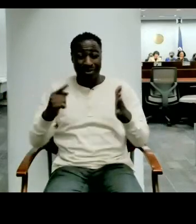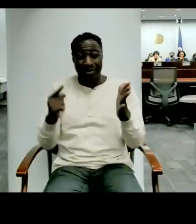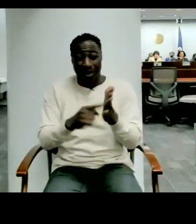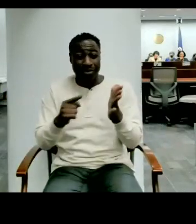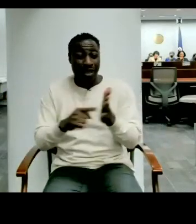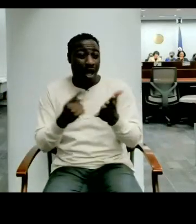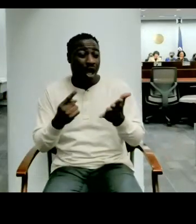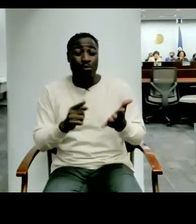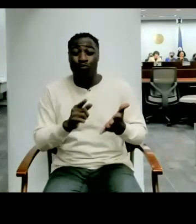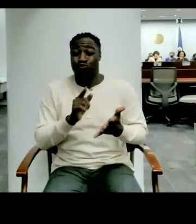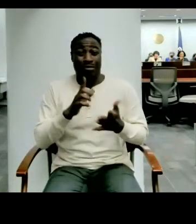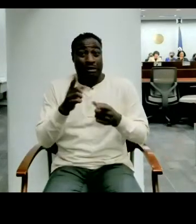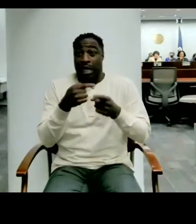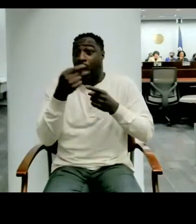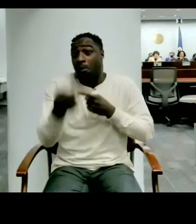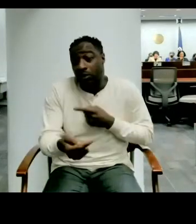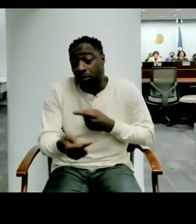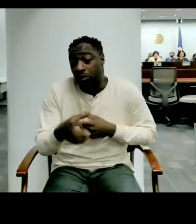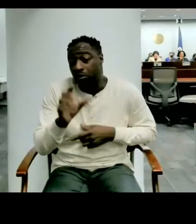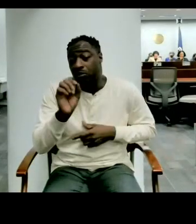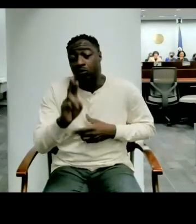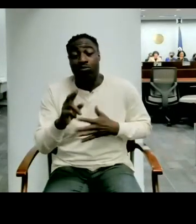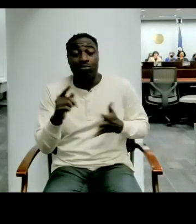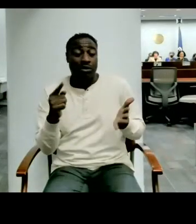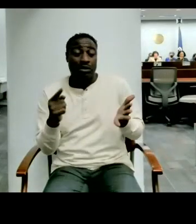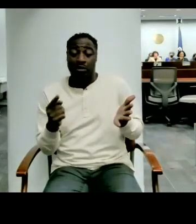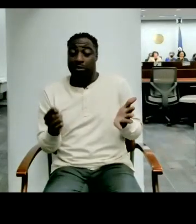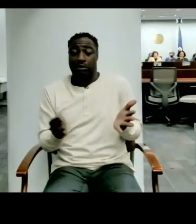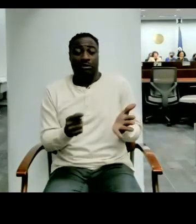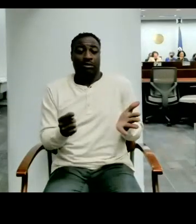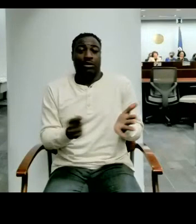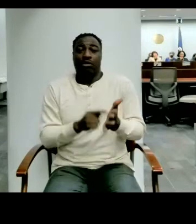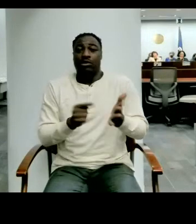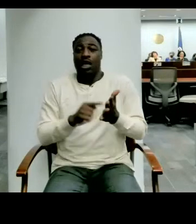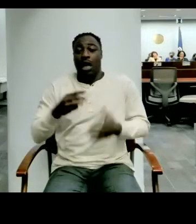you know, it is reversed or it is a lot of times men versus women.